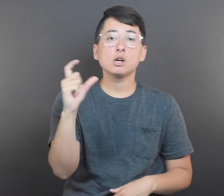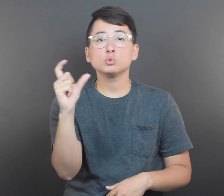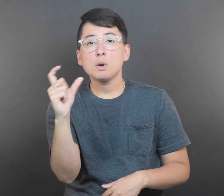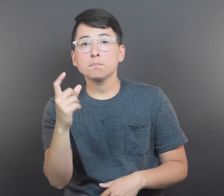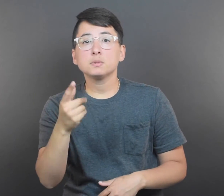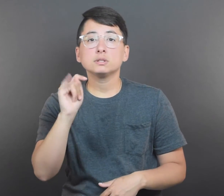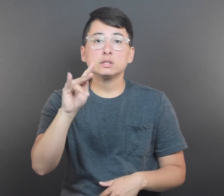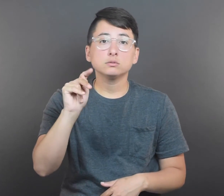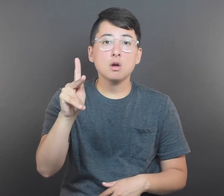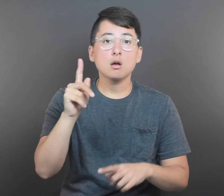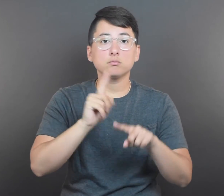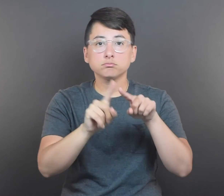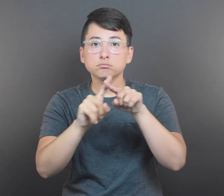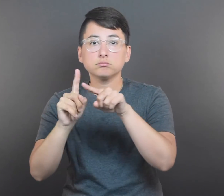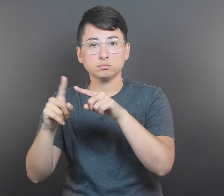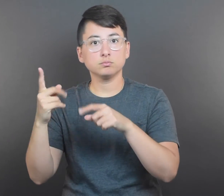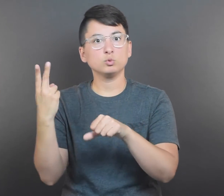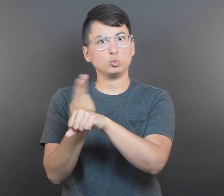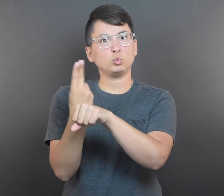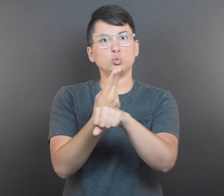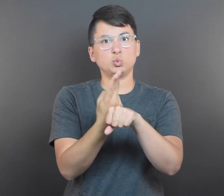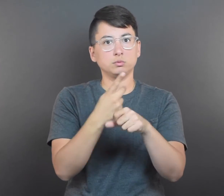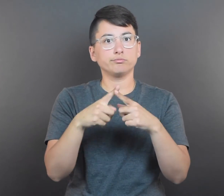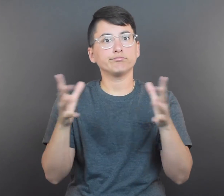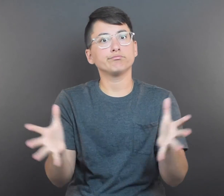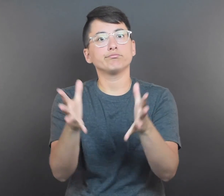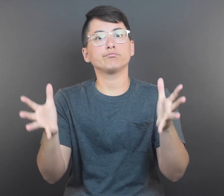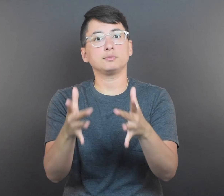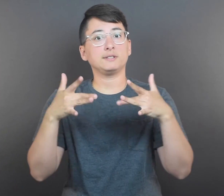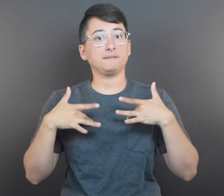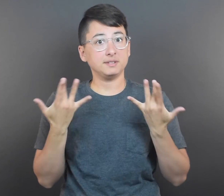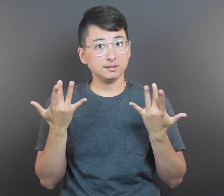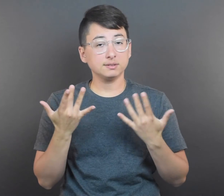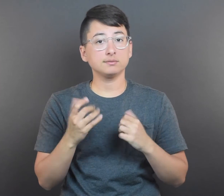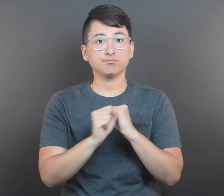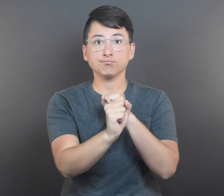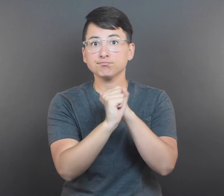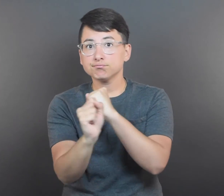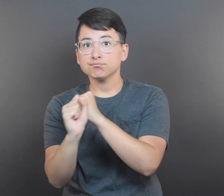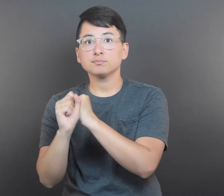platforms were used to promote the event and share videos of youth and women getting vaccinated.